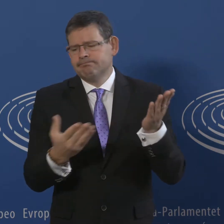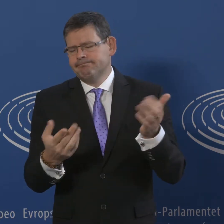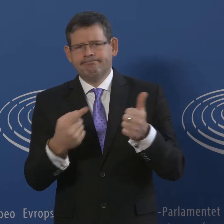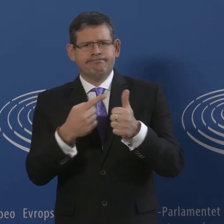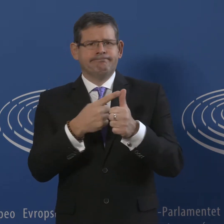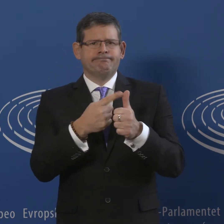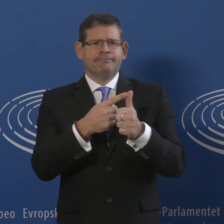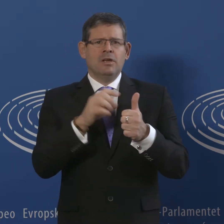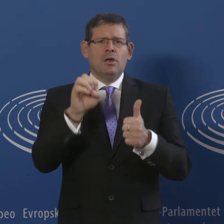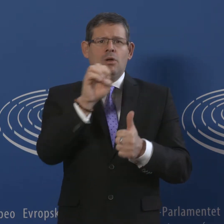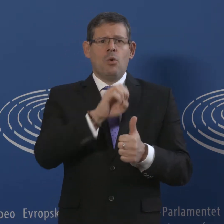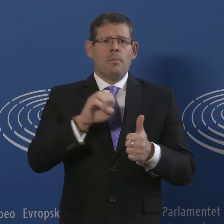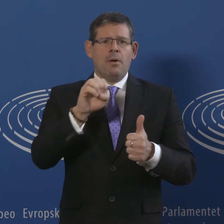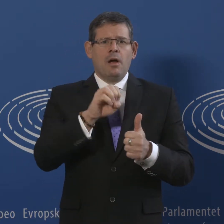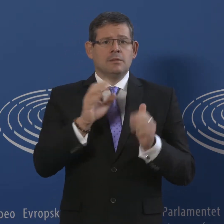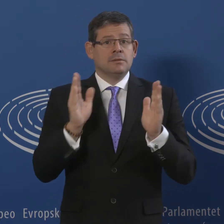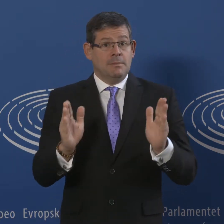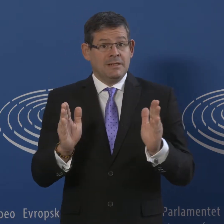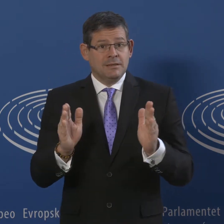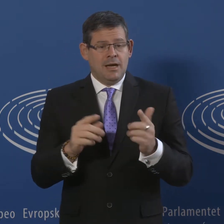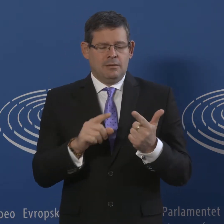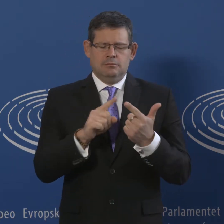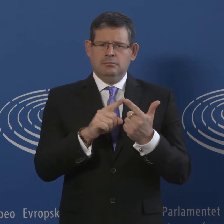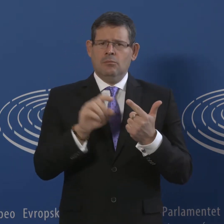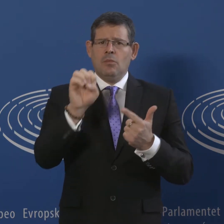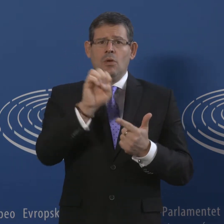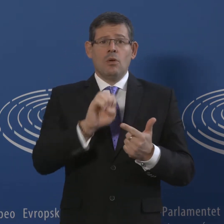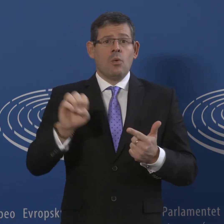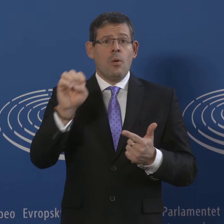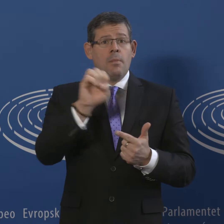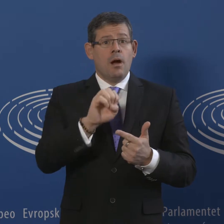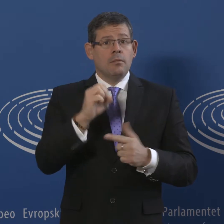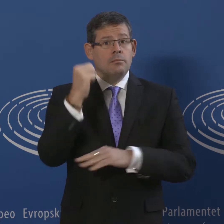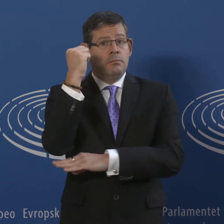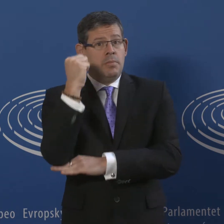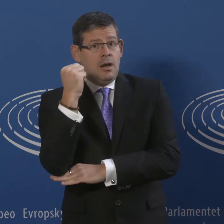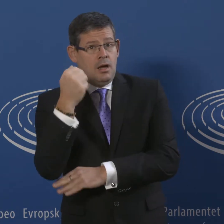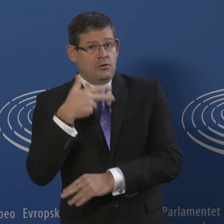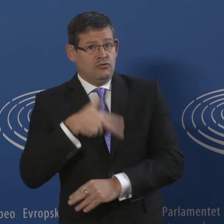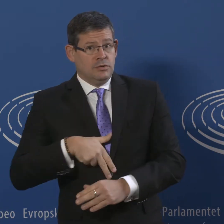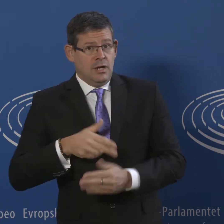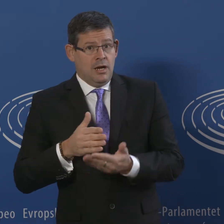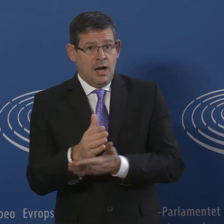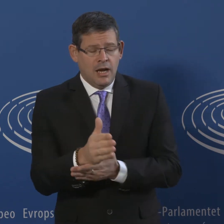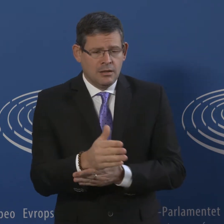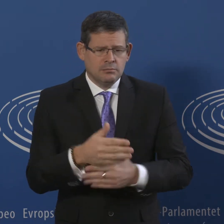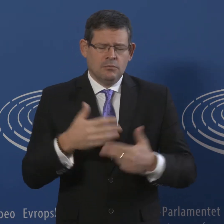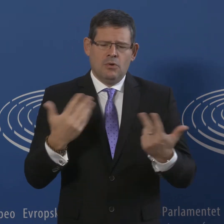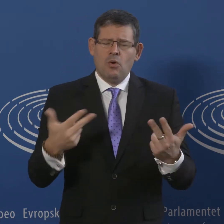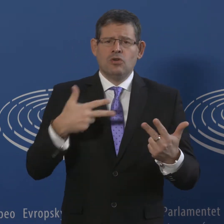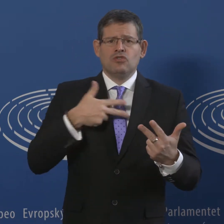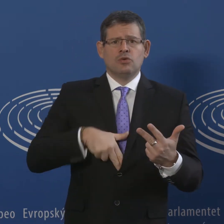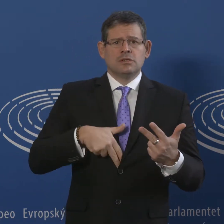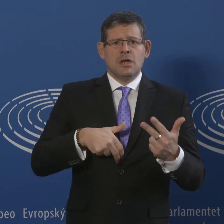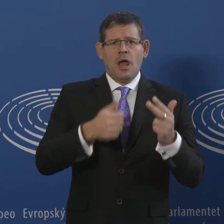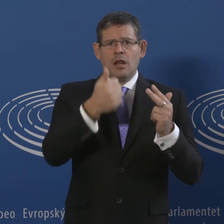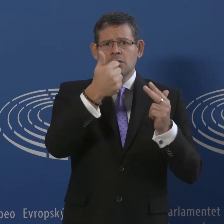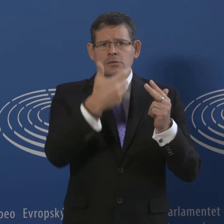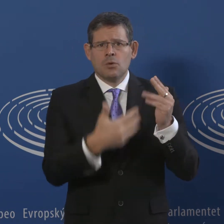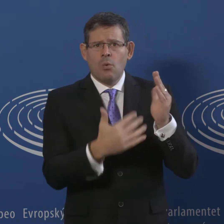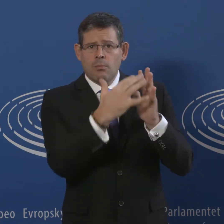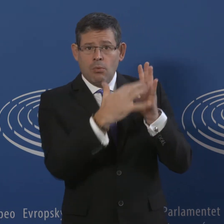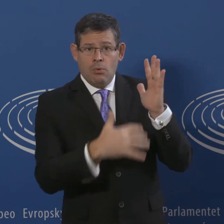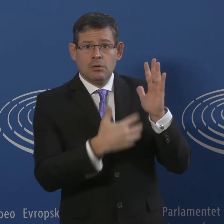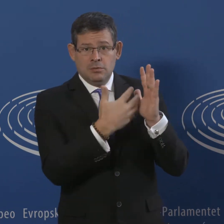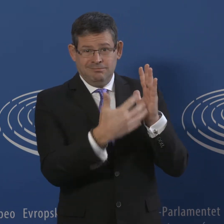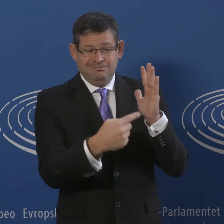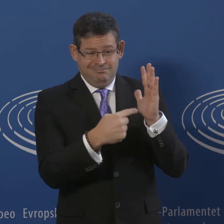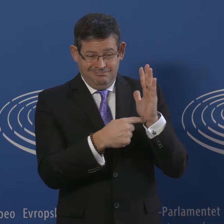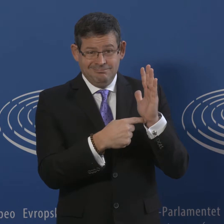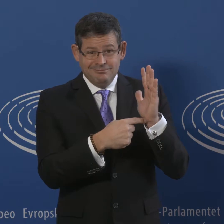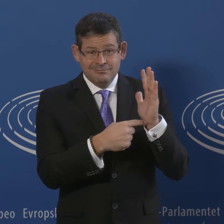(European Semester, European Pillar of Social Rights, Social Scoreboard...),